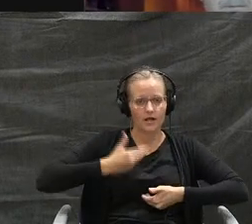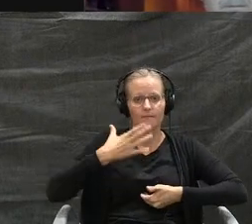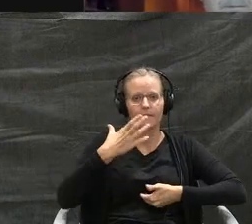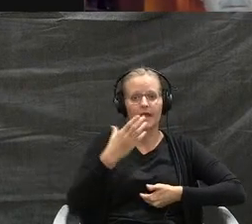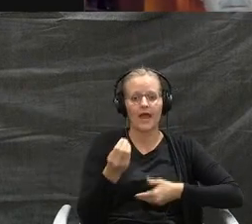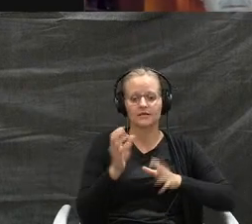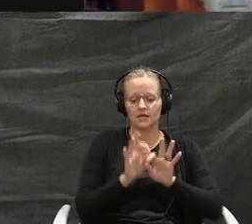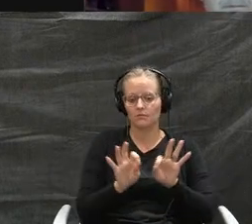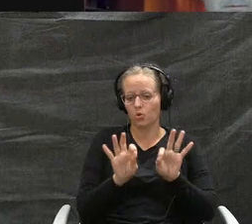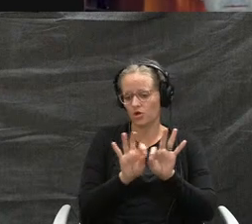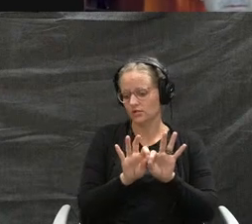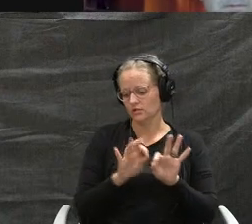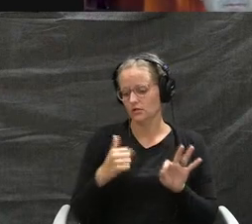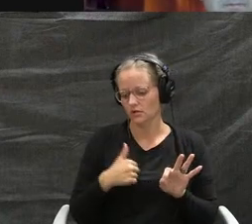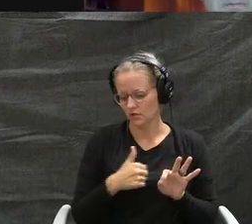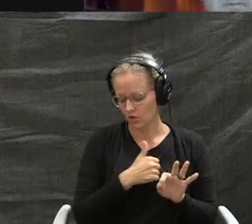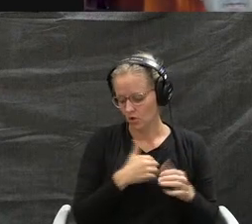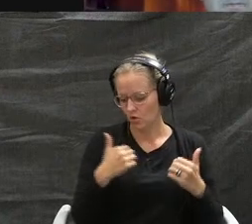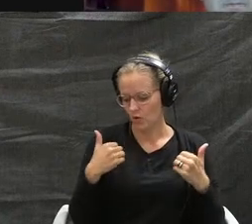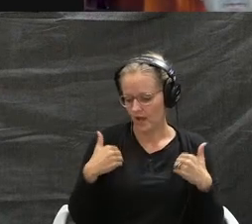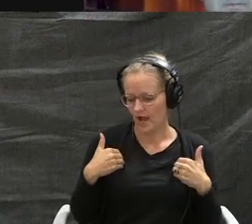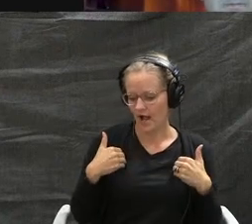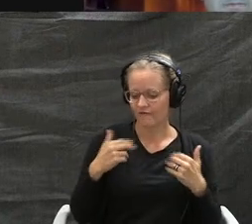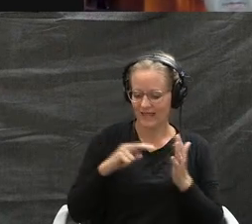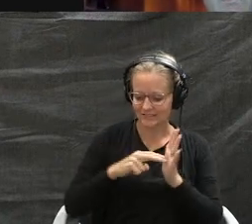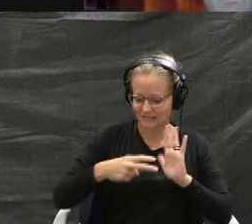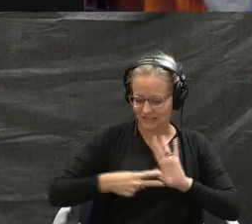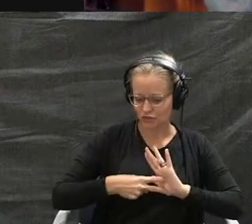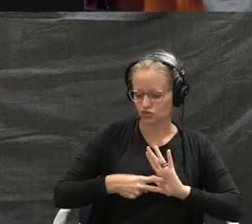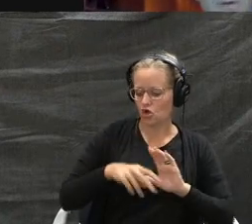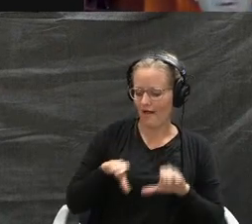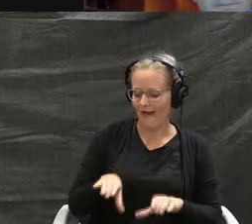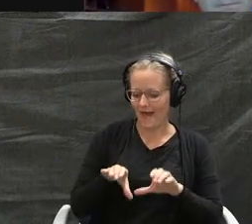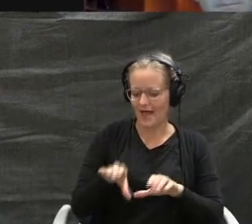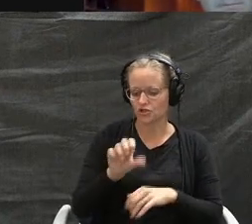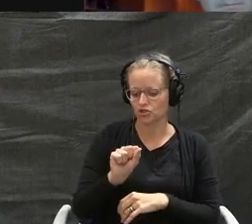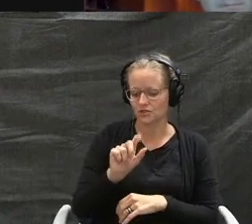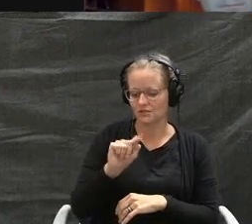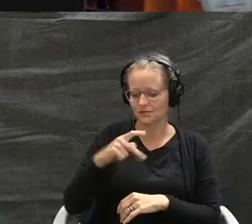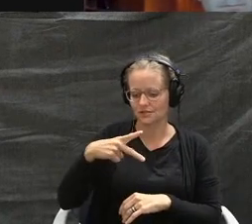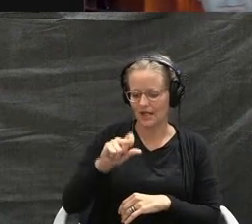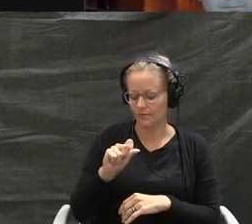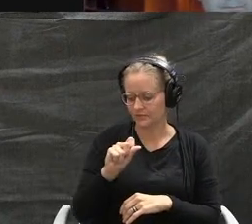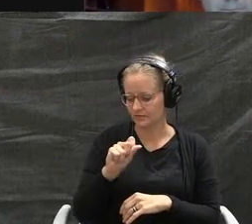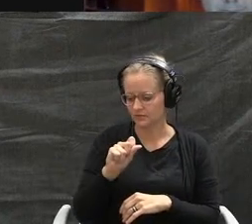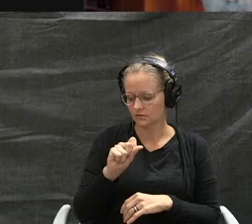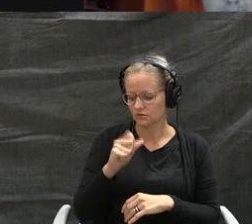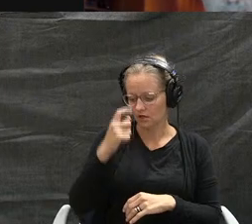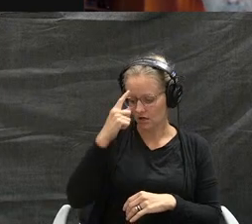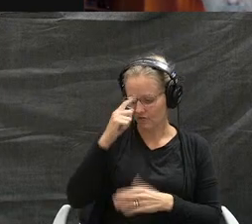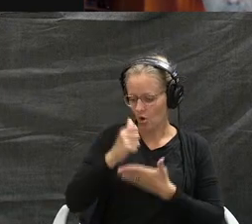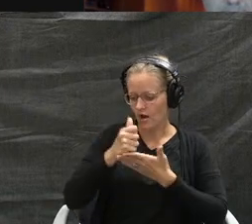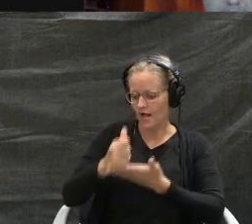meaningful, an intentional action. Steps below for the district to promote belonging in our school. We are committed to